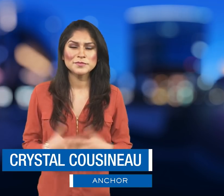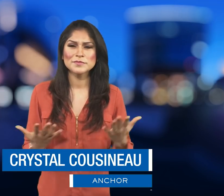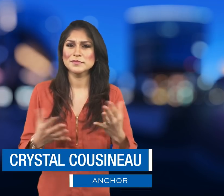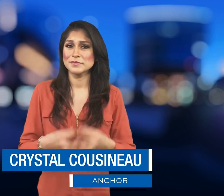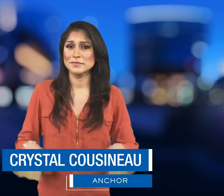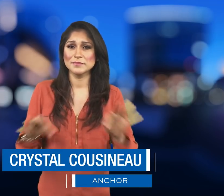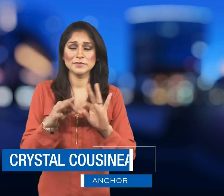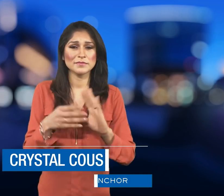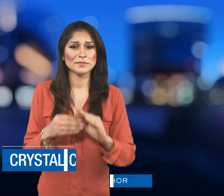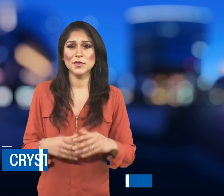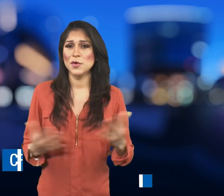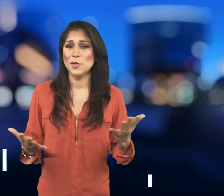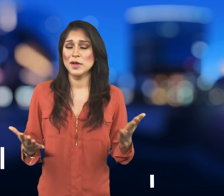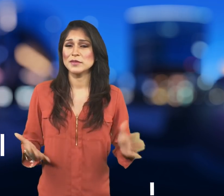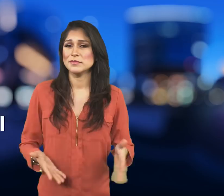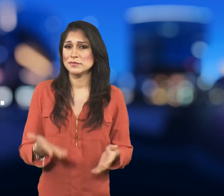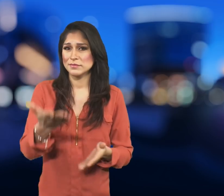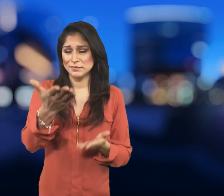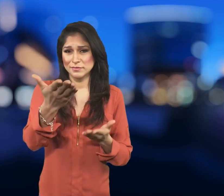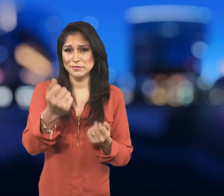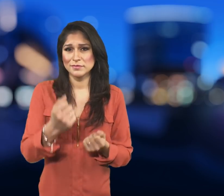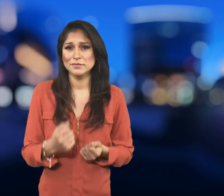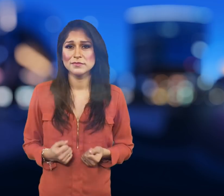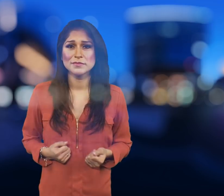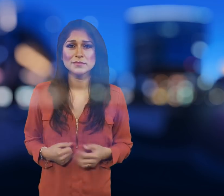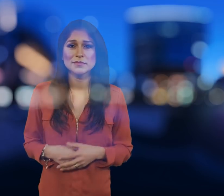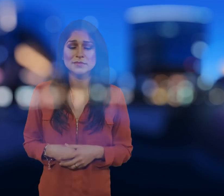Here are your top stories for today.